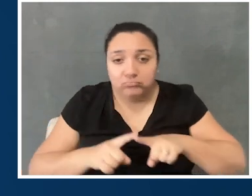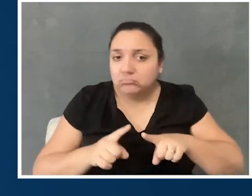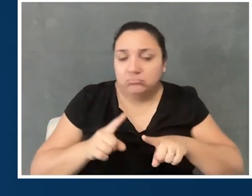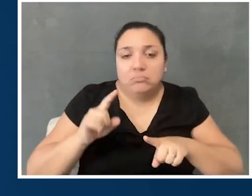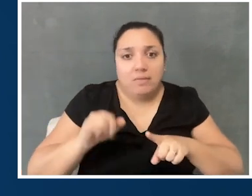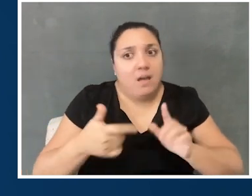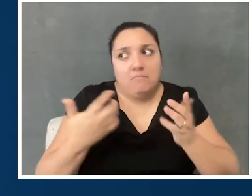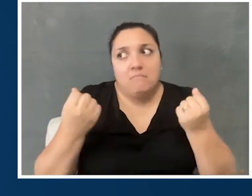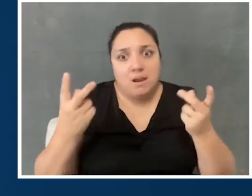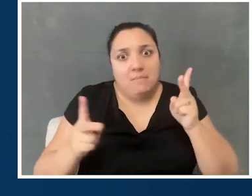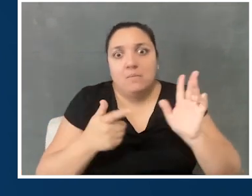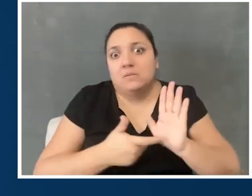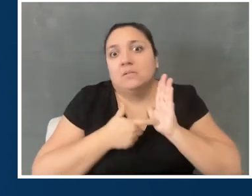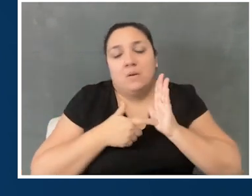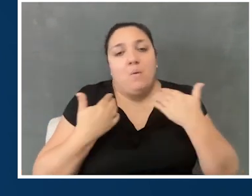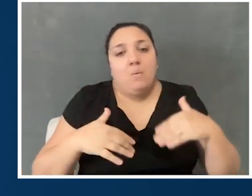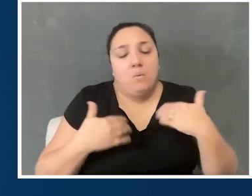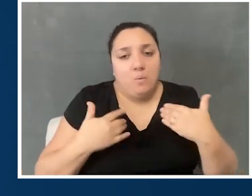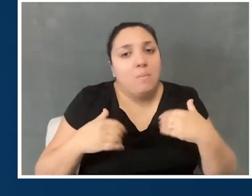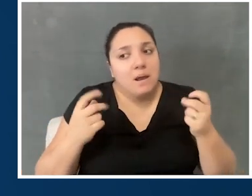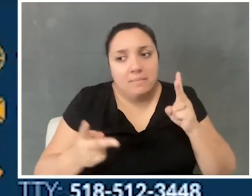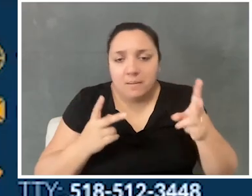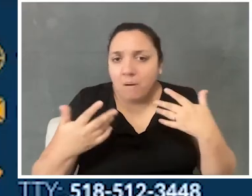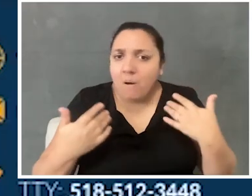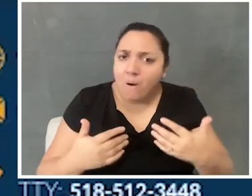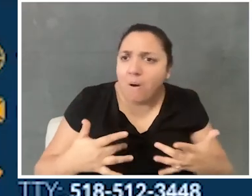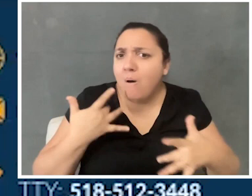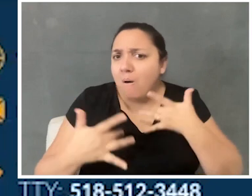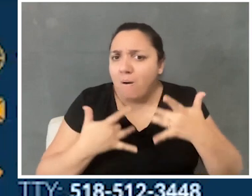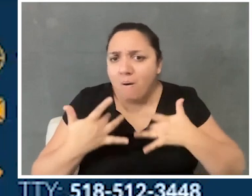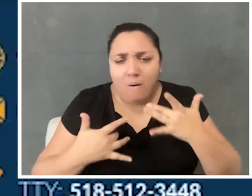which is just a phenomenal piece of technology